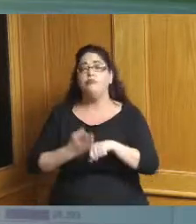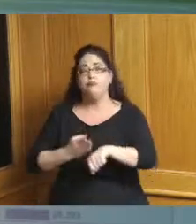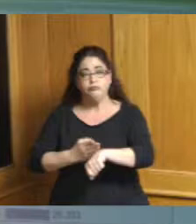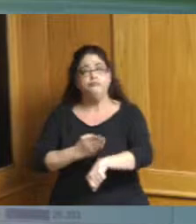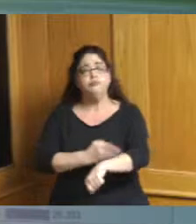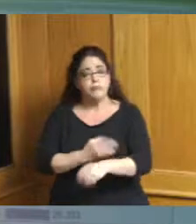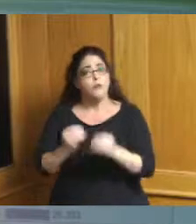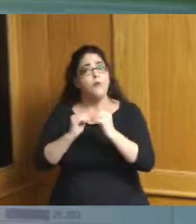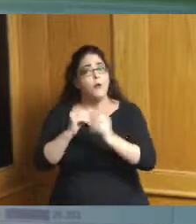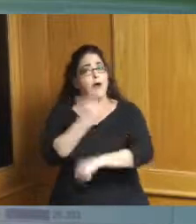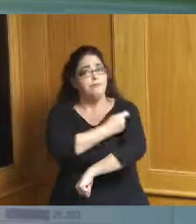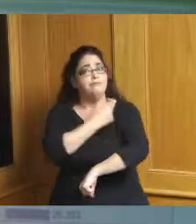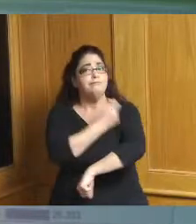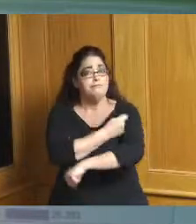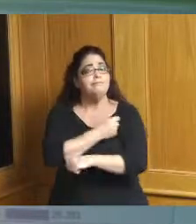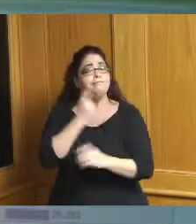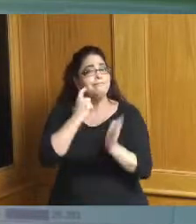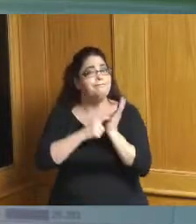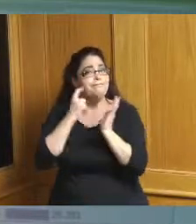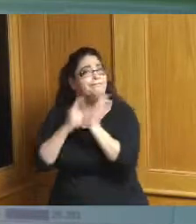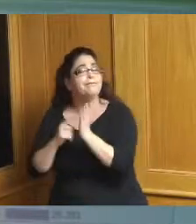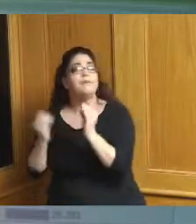but we continue to see every age group getting vaccinated